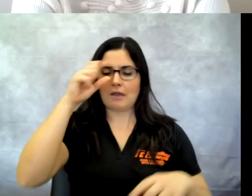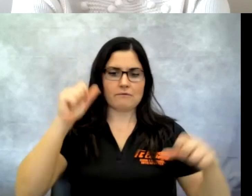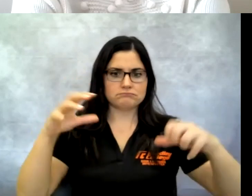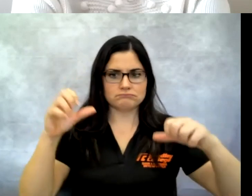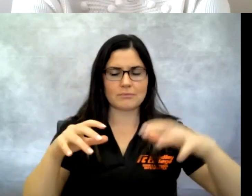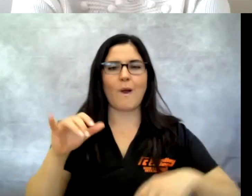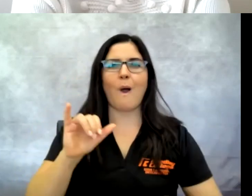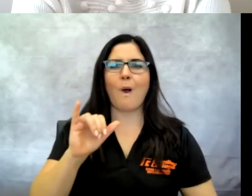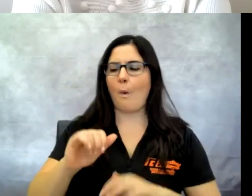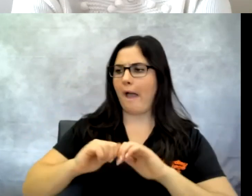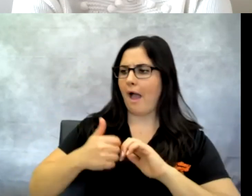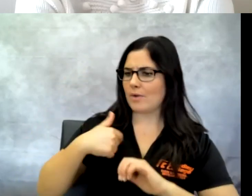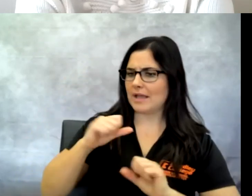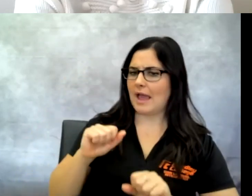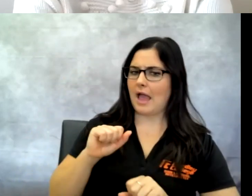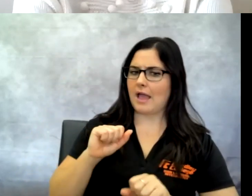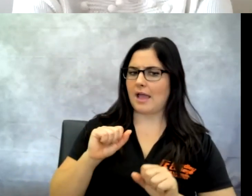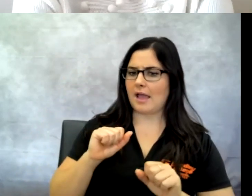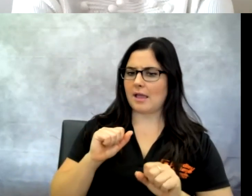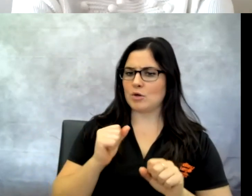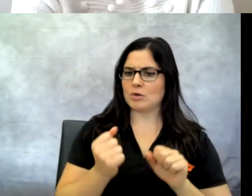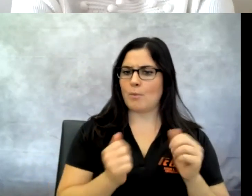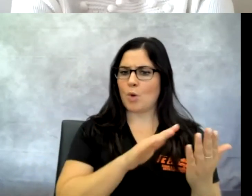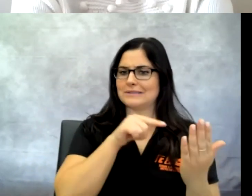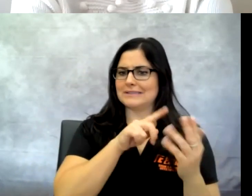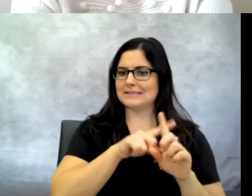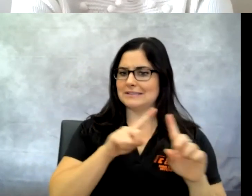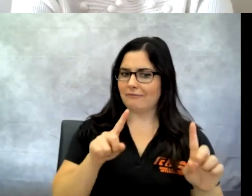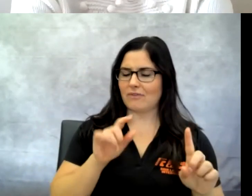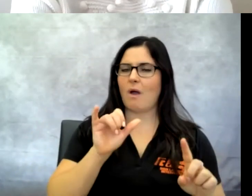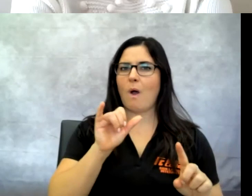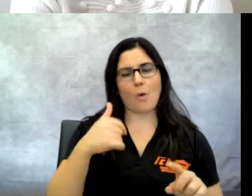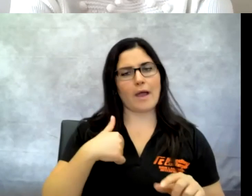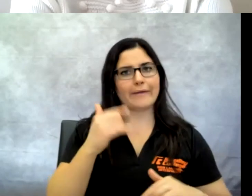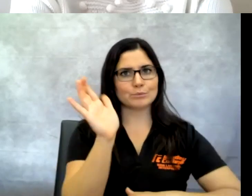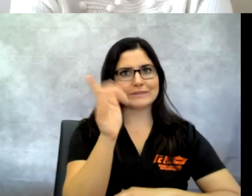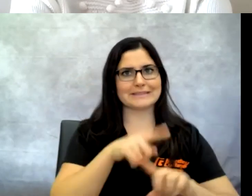How can I redo a presentation? How can I interact with my team a bit differently to help?